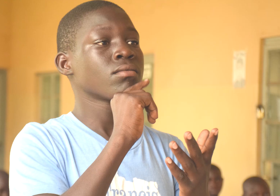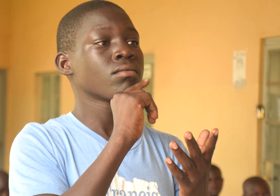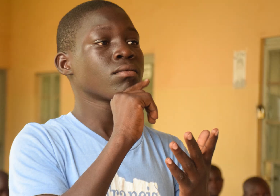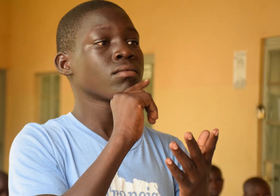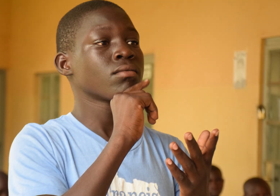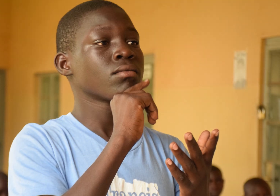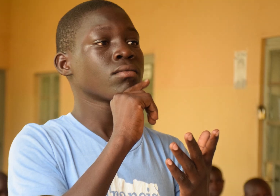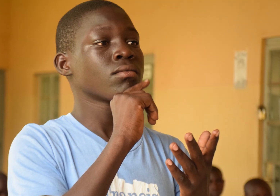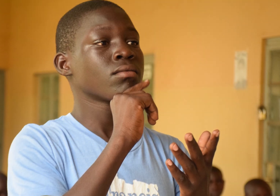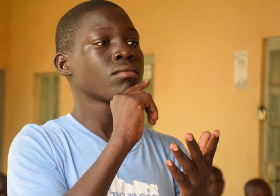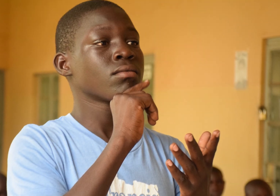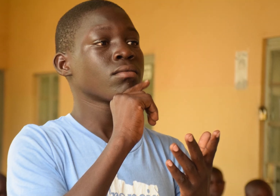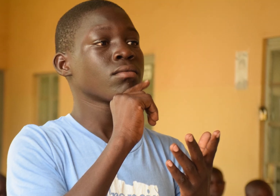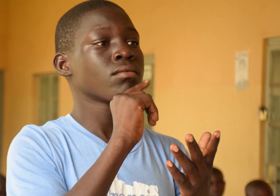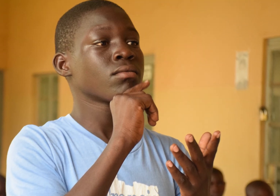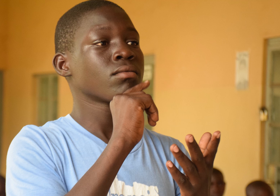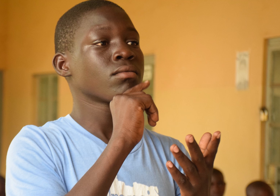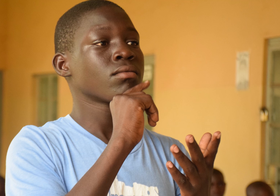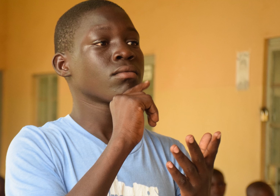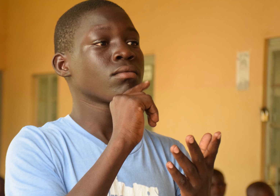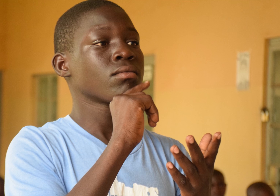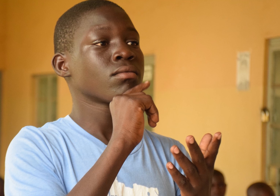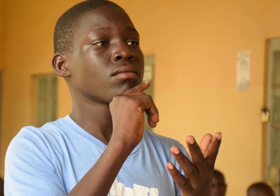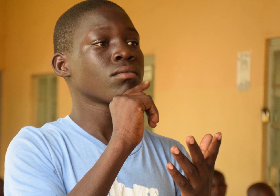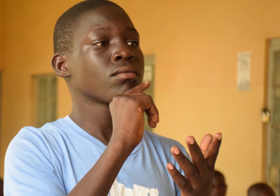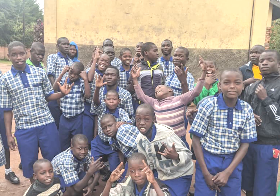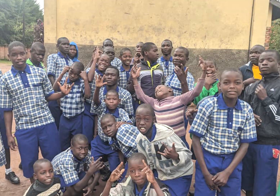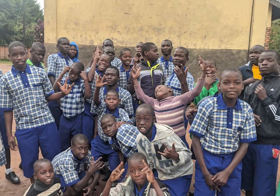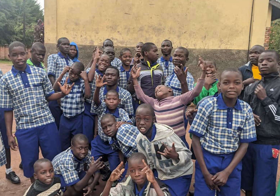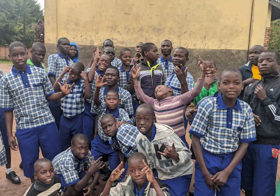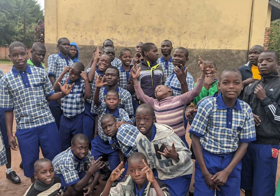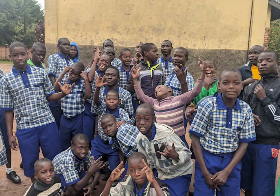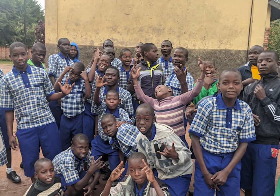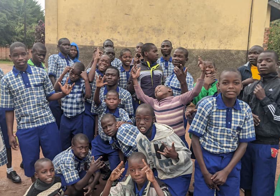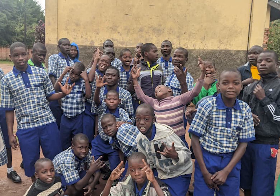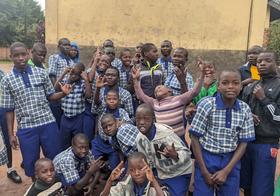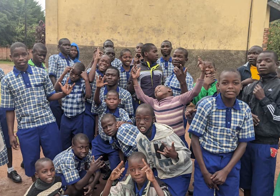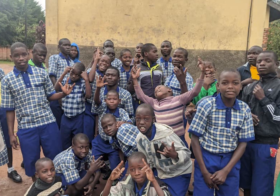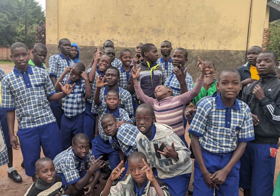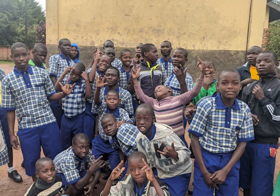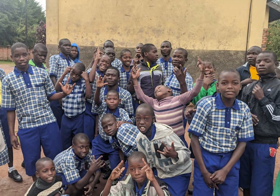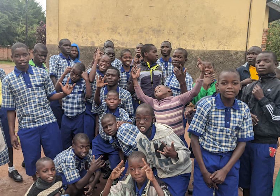because some are near their friends and others are not. So we get to provide that whole, like I said, a family,